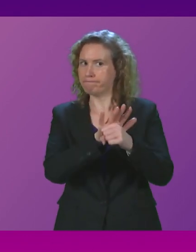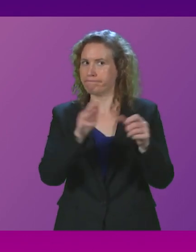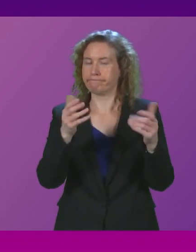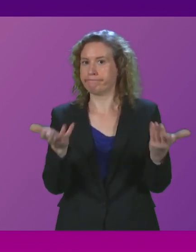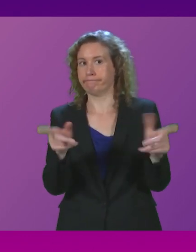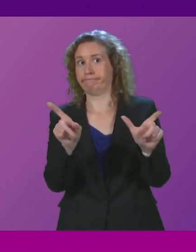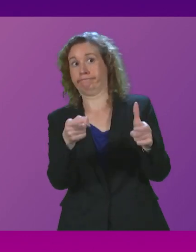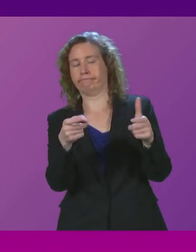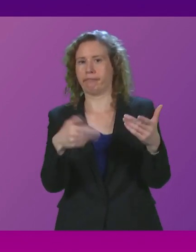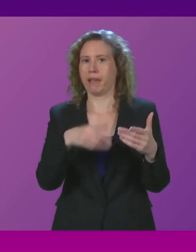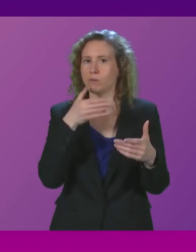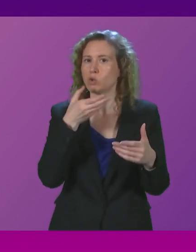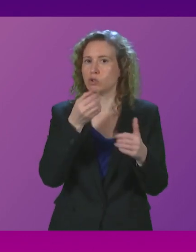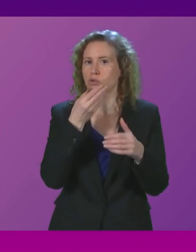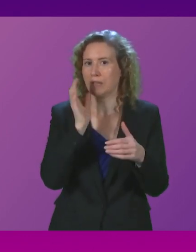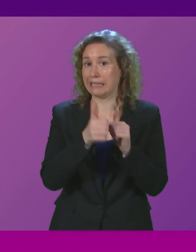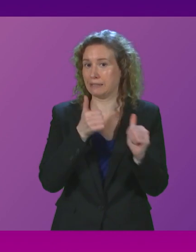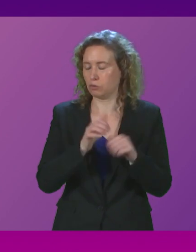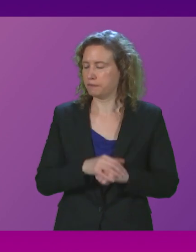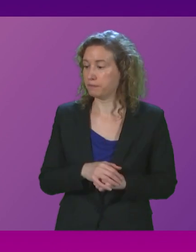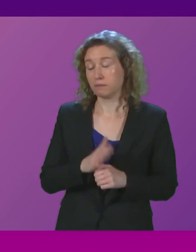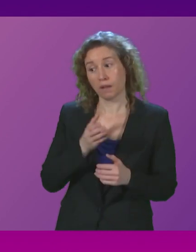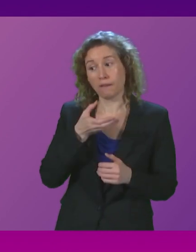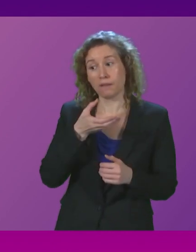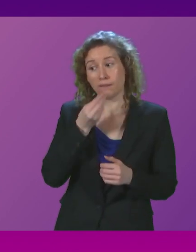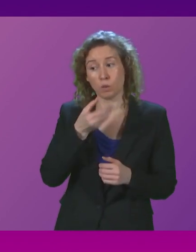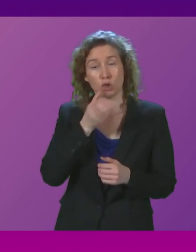There is no doubt at all that the food and drink sector in Scotland and across the UK